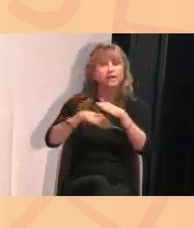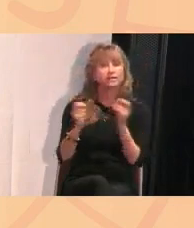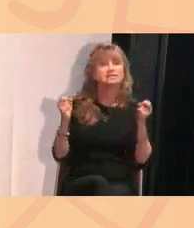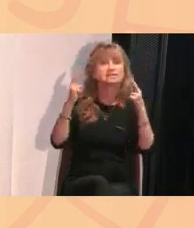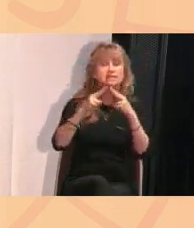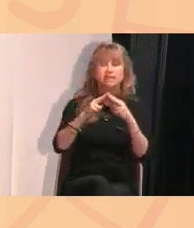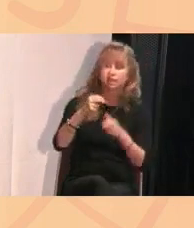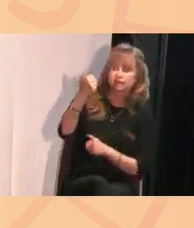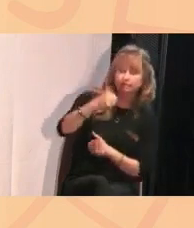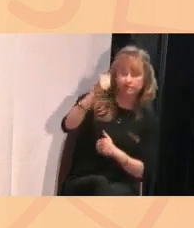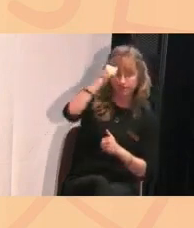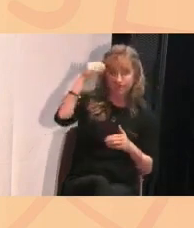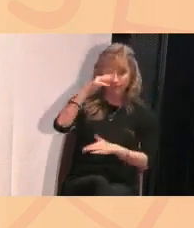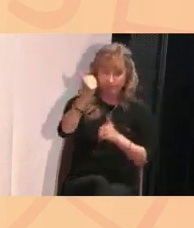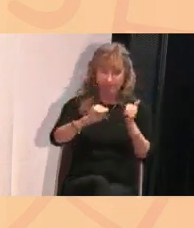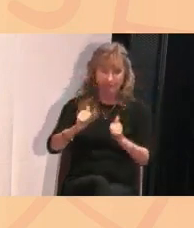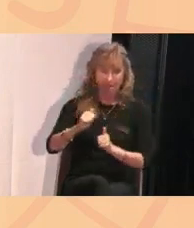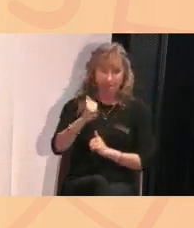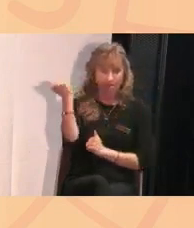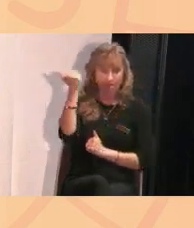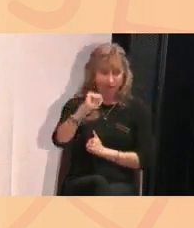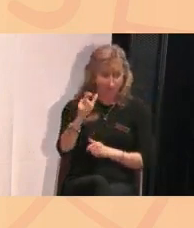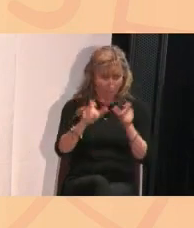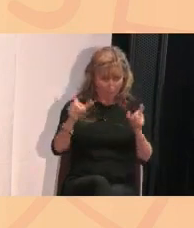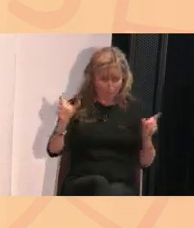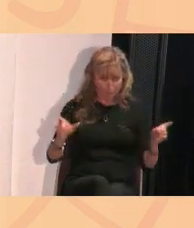And following its return to Australia, it was exhibited at